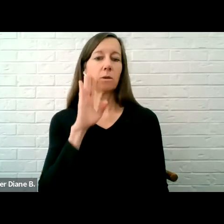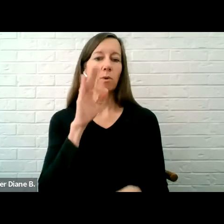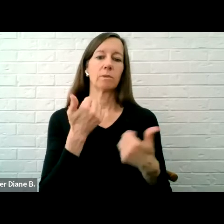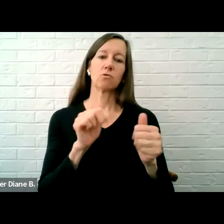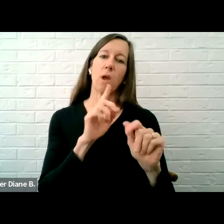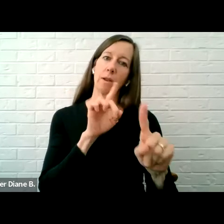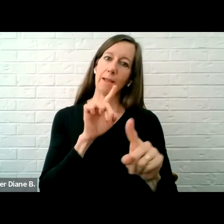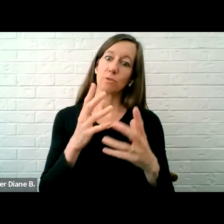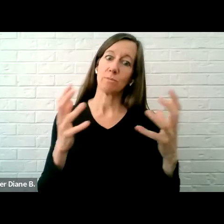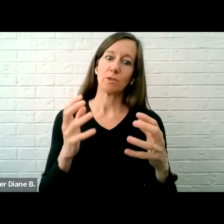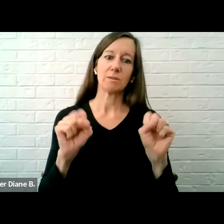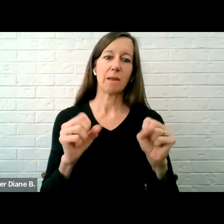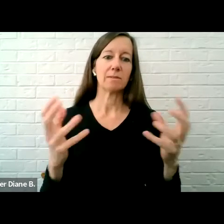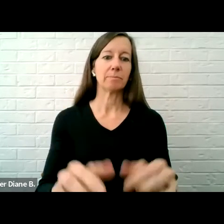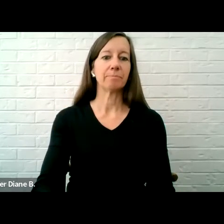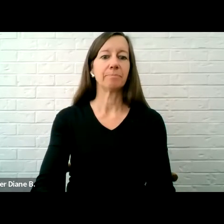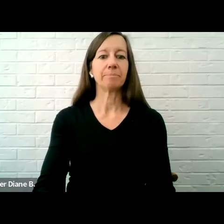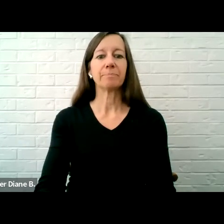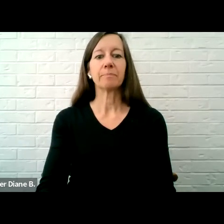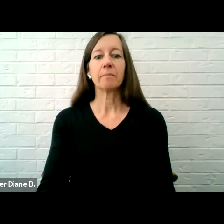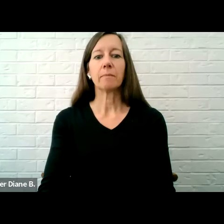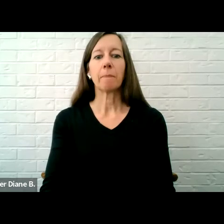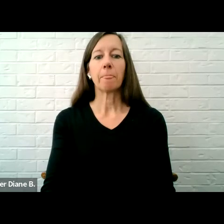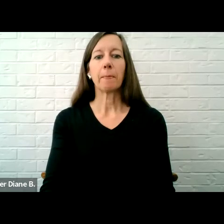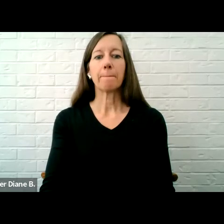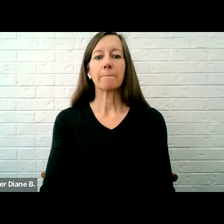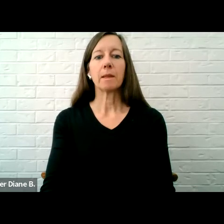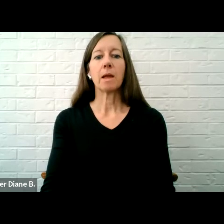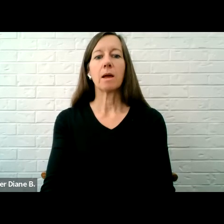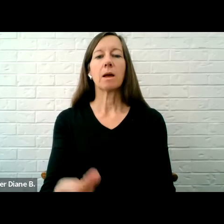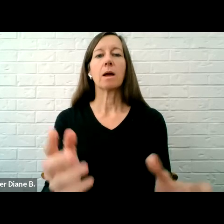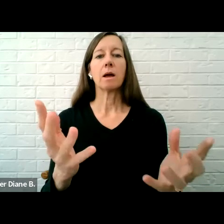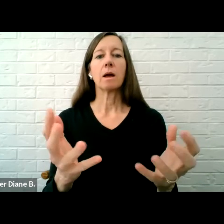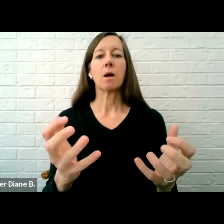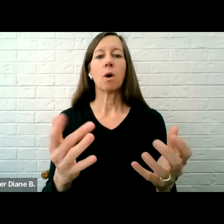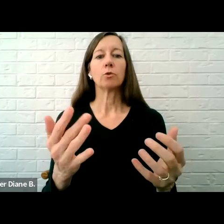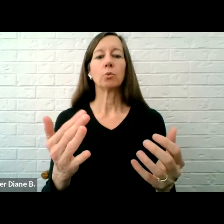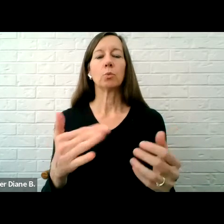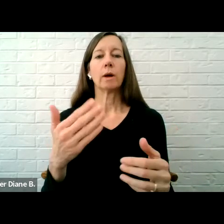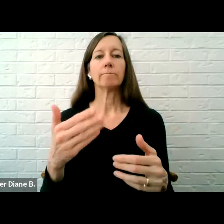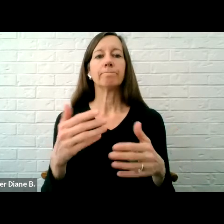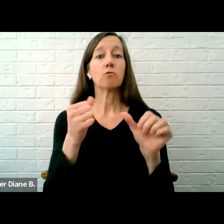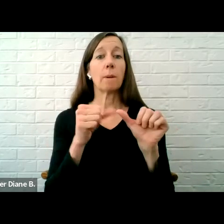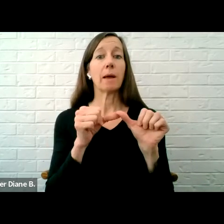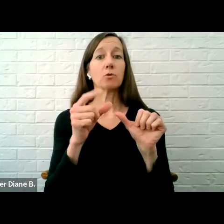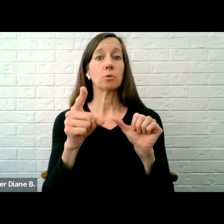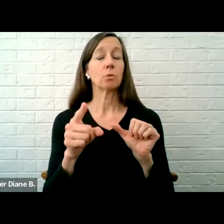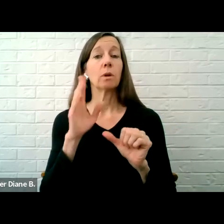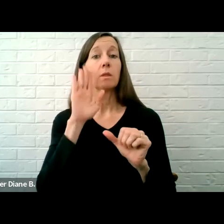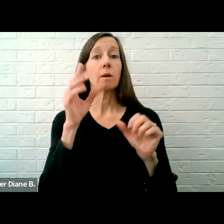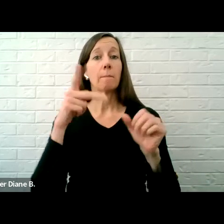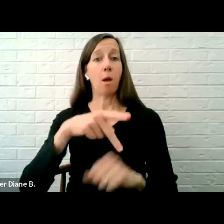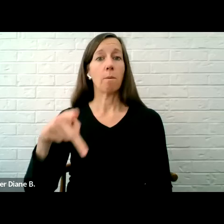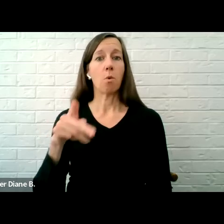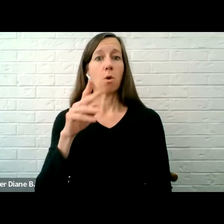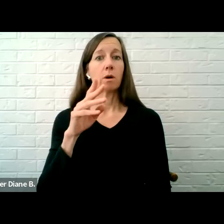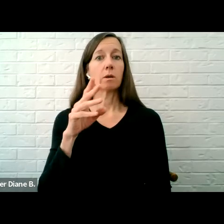I'd also like to remind you that the Webinar, the Powerpoint, is going to be posted on the Hsrc.